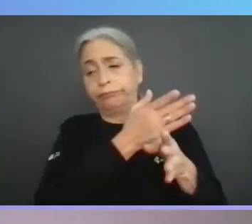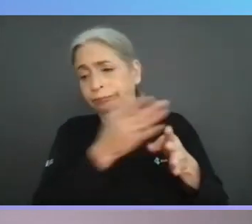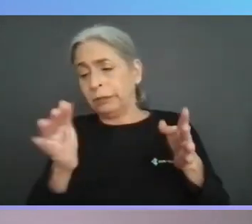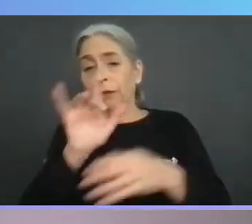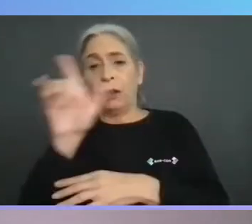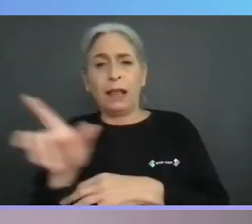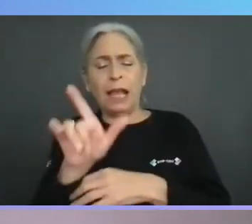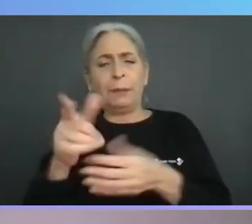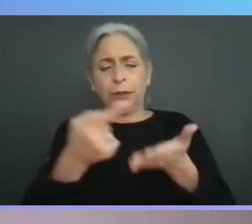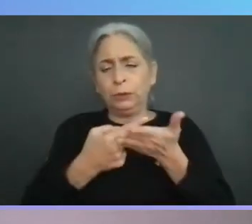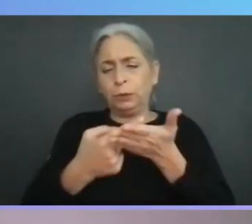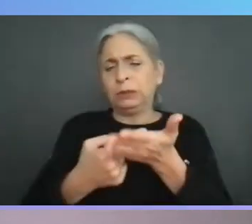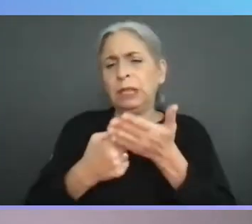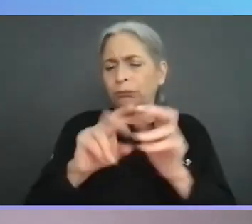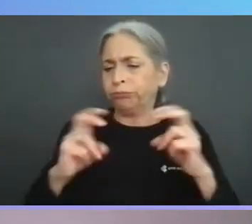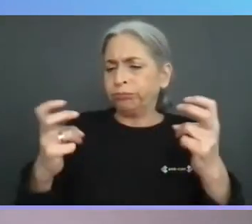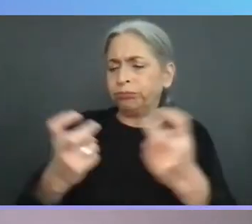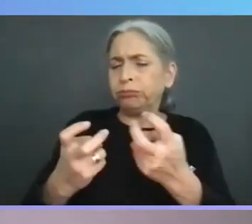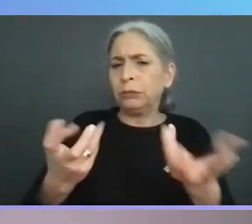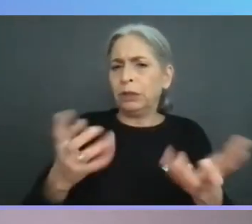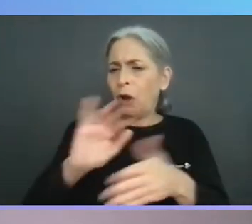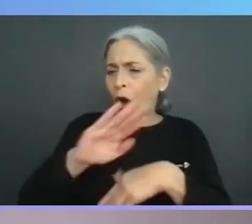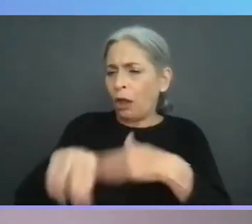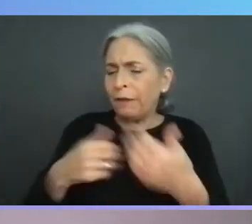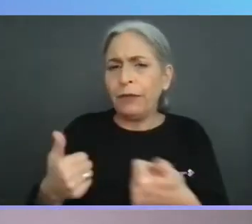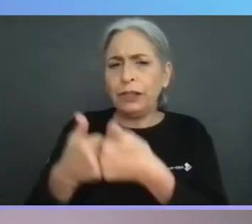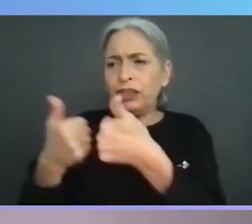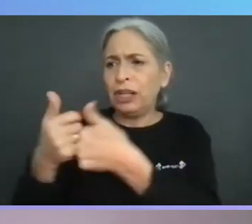successes, questions, and challenges that they've had in